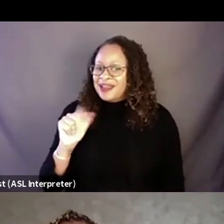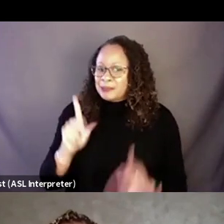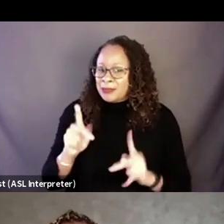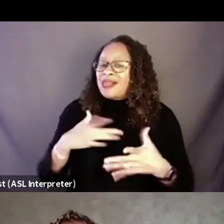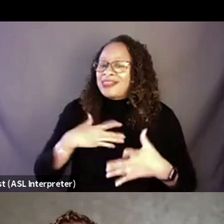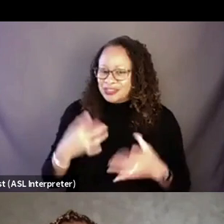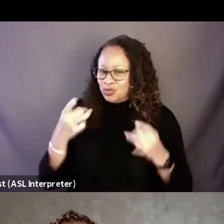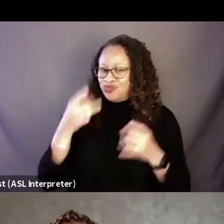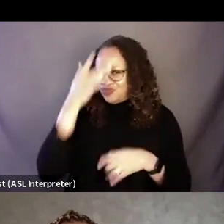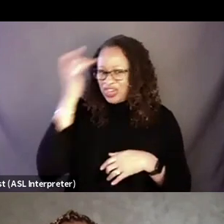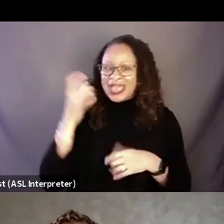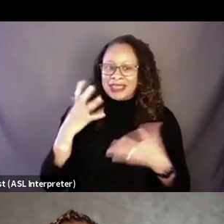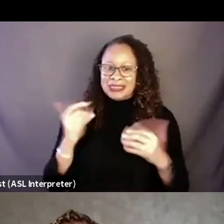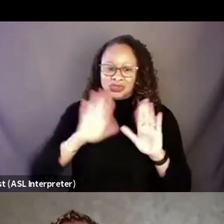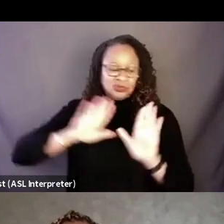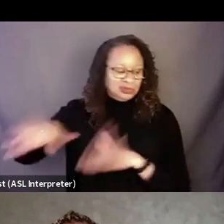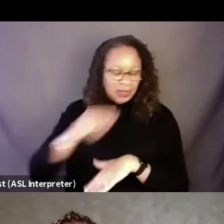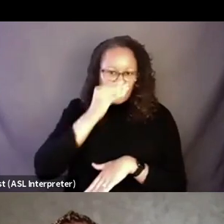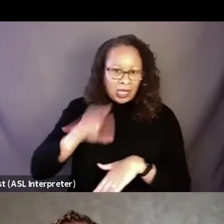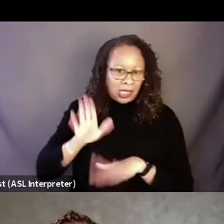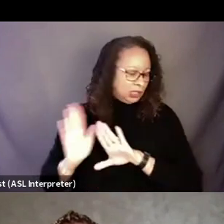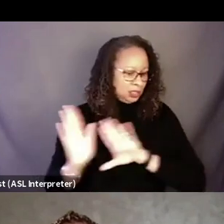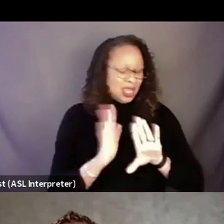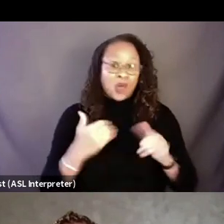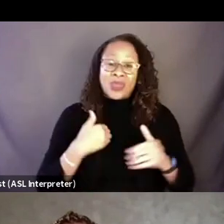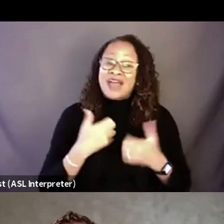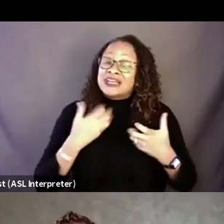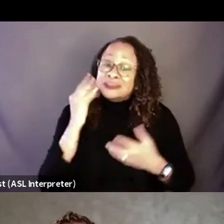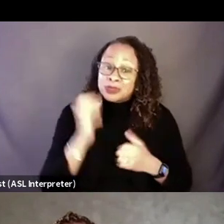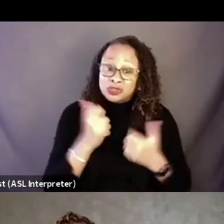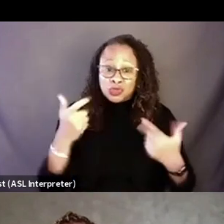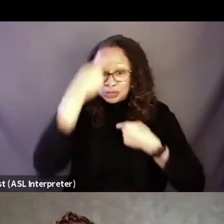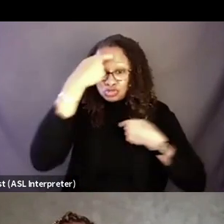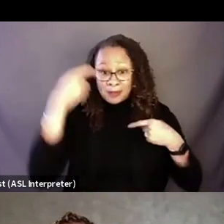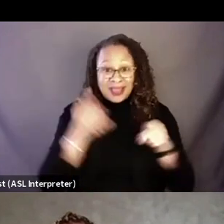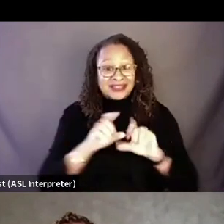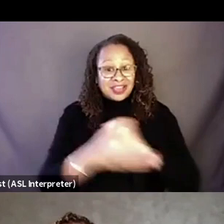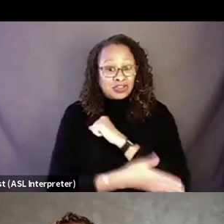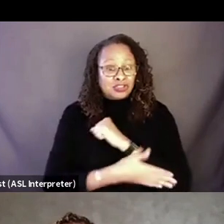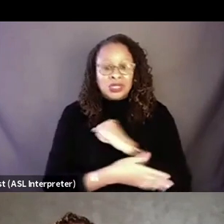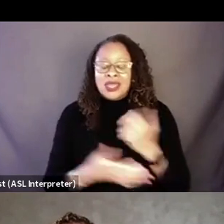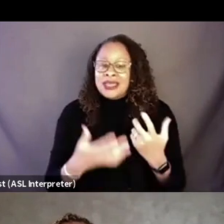We are so traumatized as a country that the only way is to just move on.